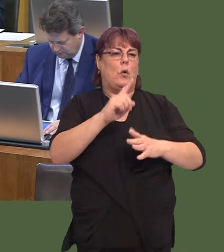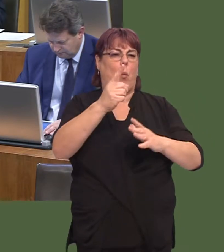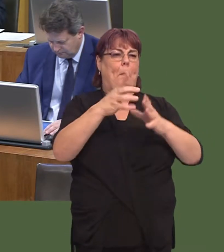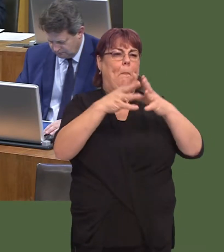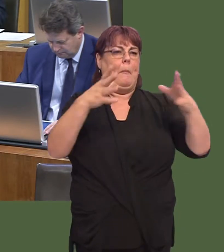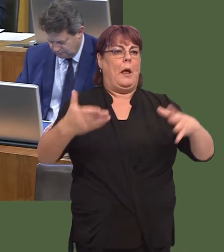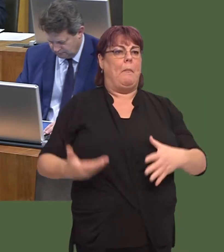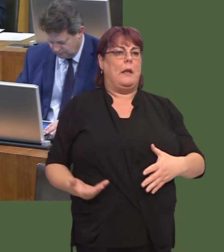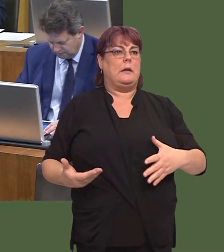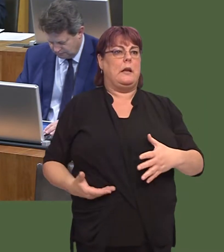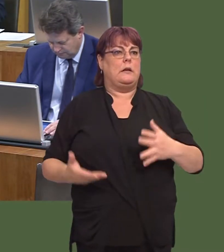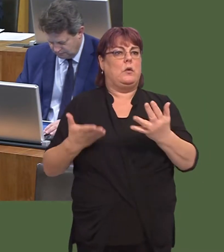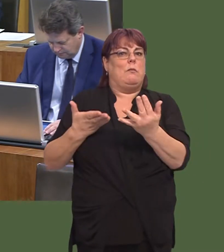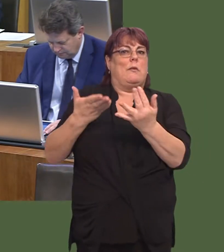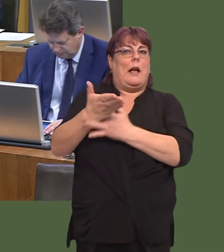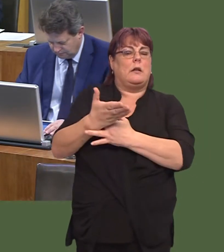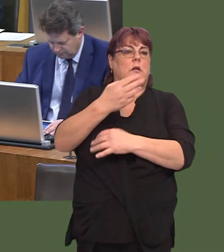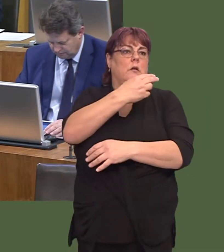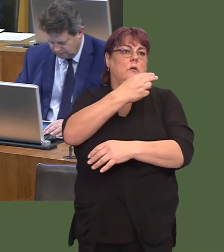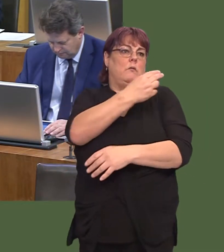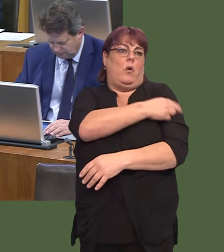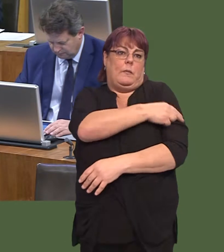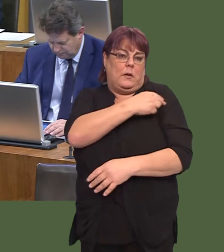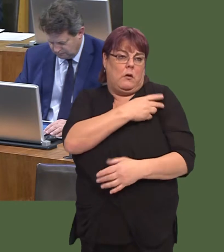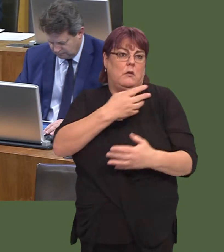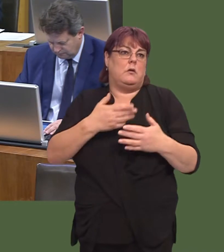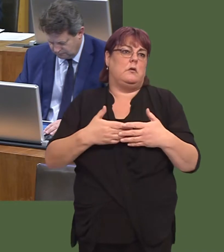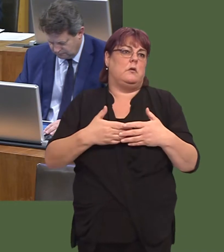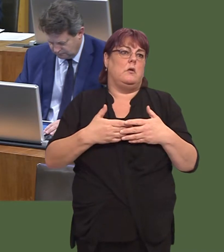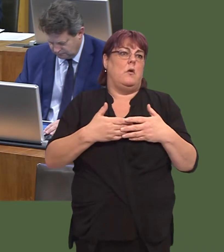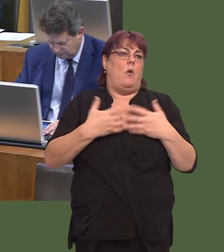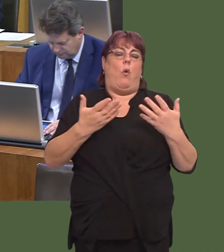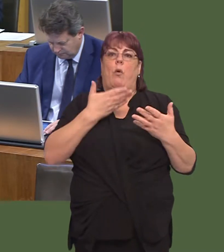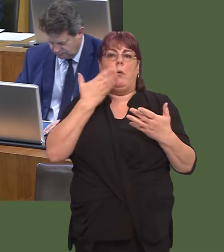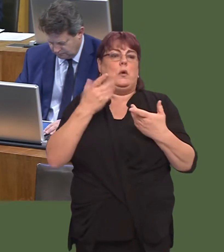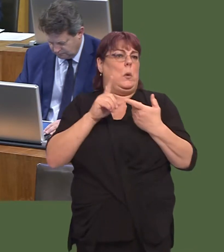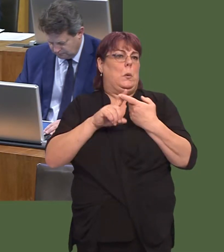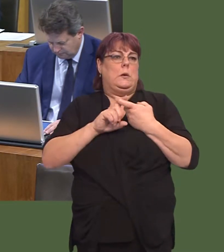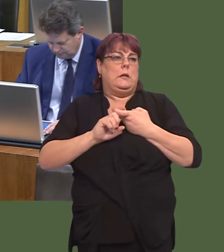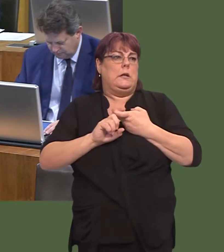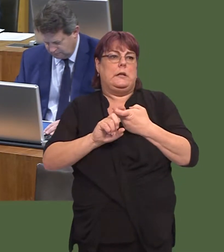into that market and that there was that sustainability of supply, day after day, month after month.